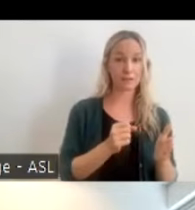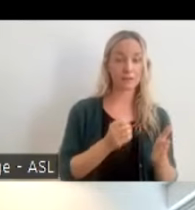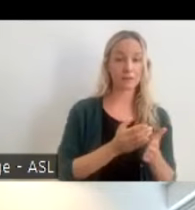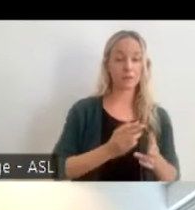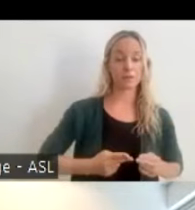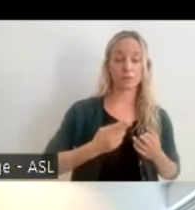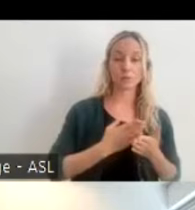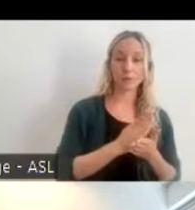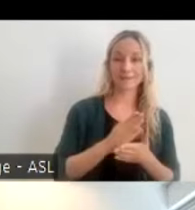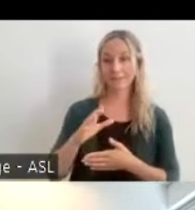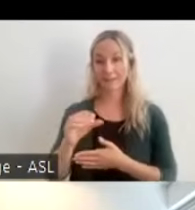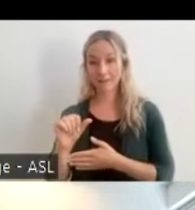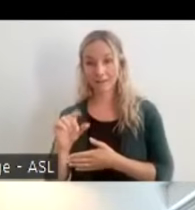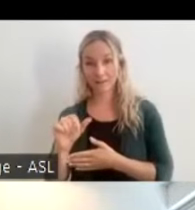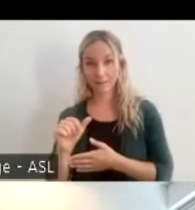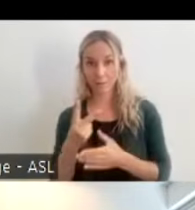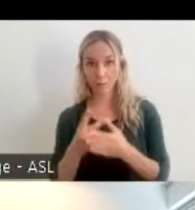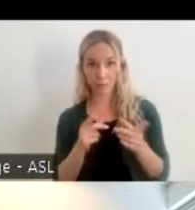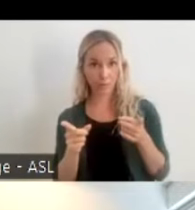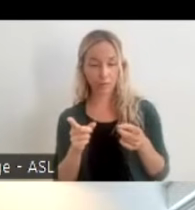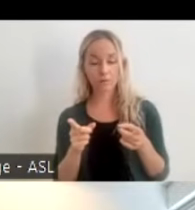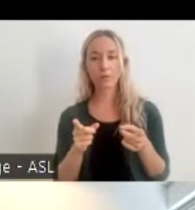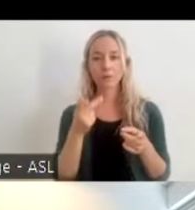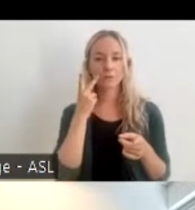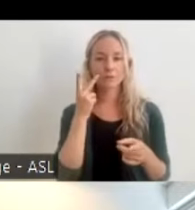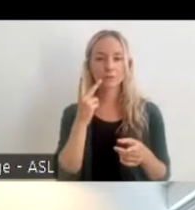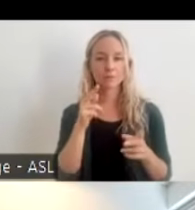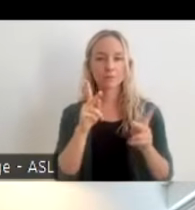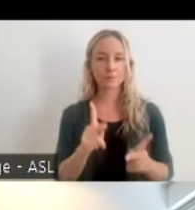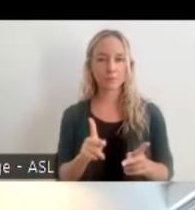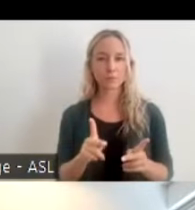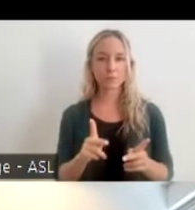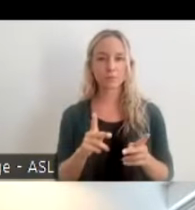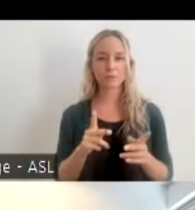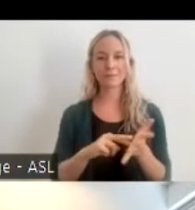not considered to be substantial or did not impact